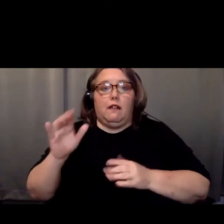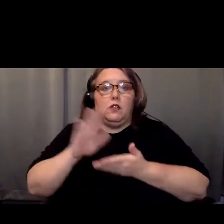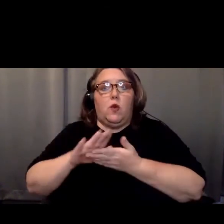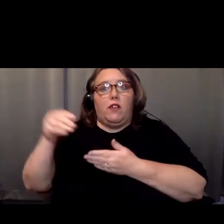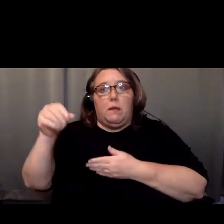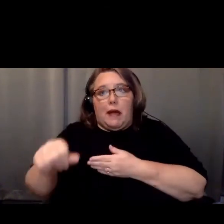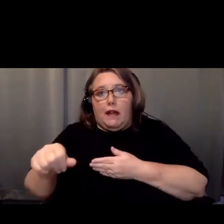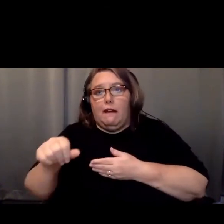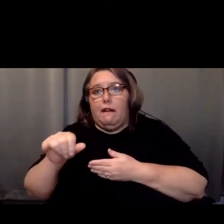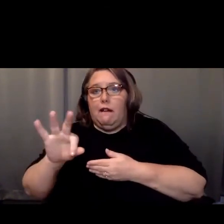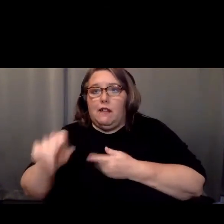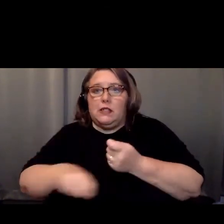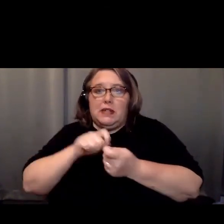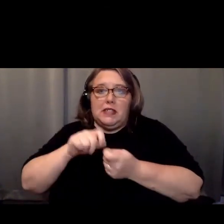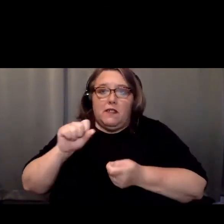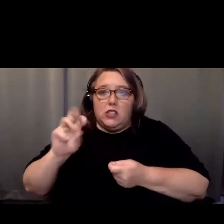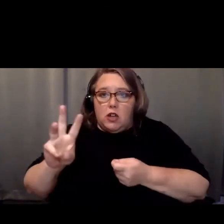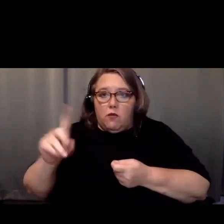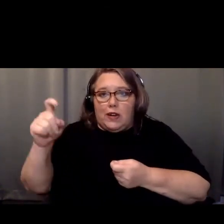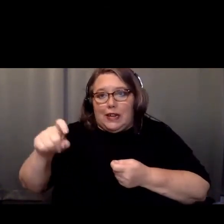if there's specific software that is necessary